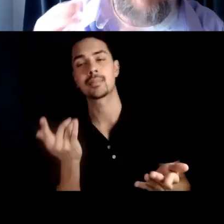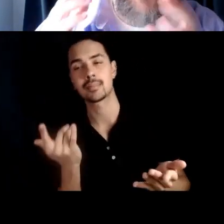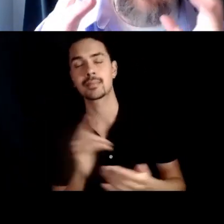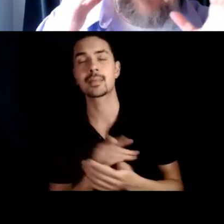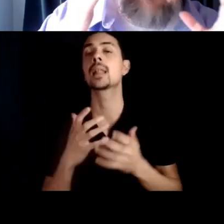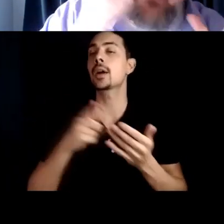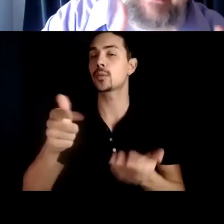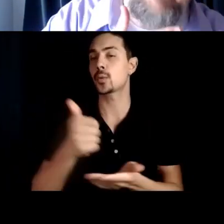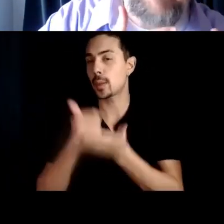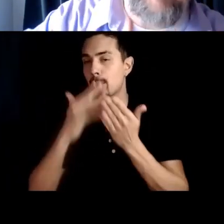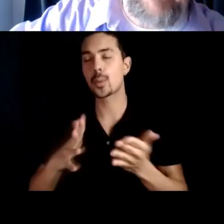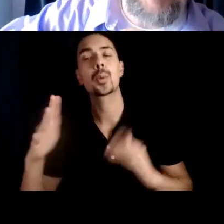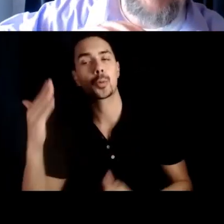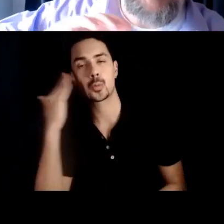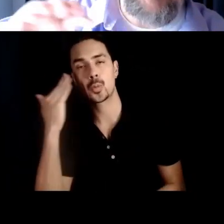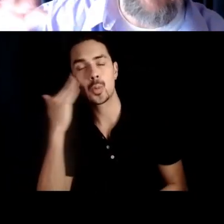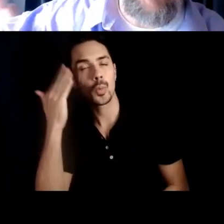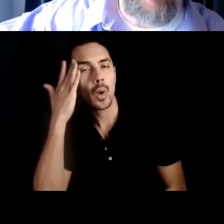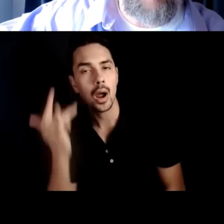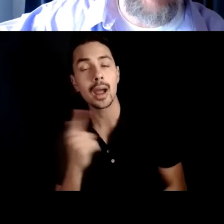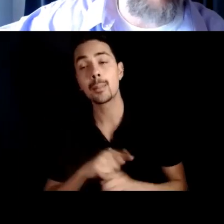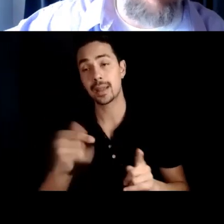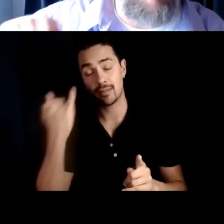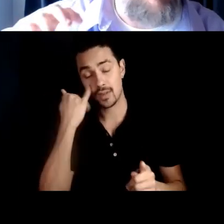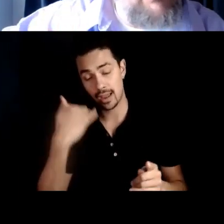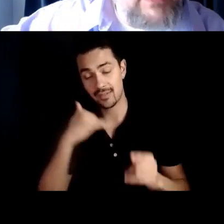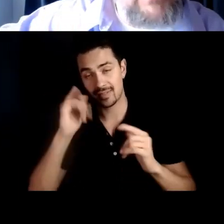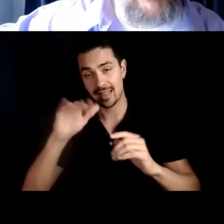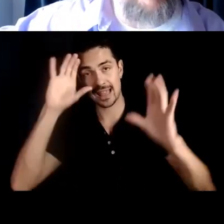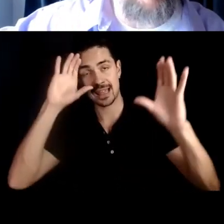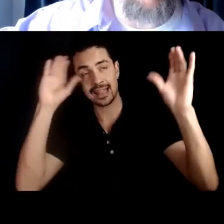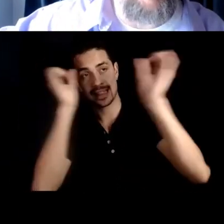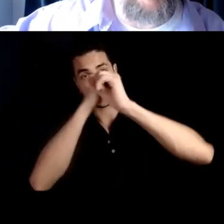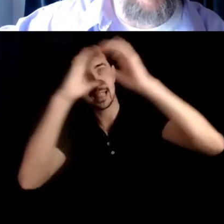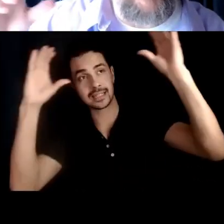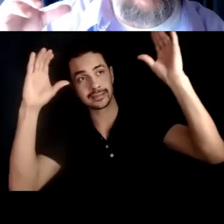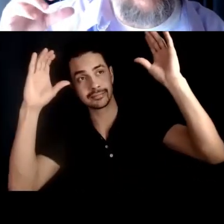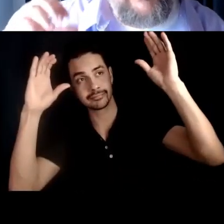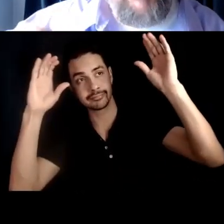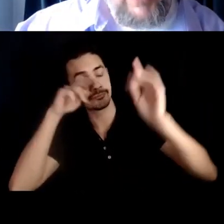but you know, if we have that lens, will we feel more permissive, if you will,